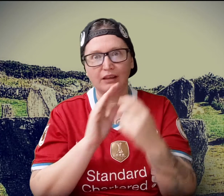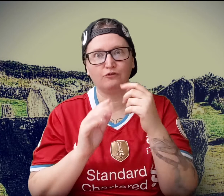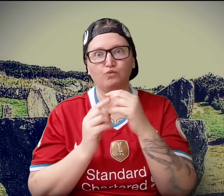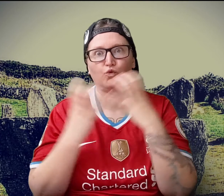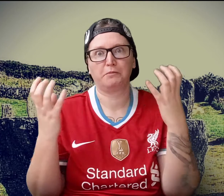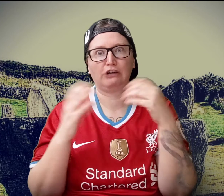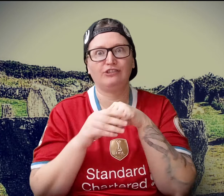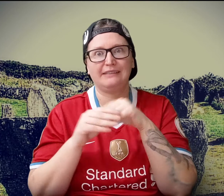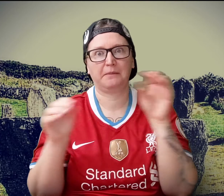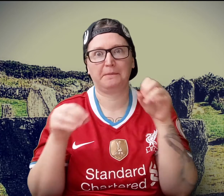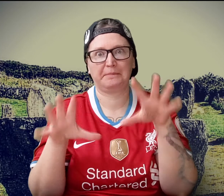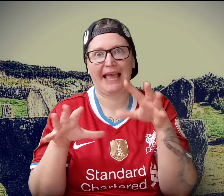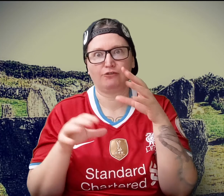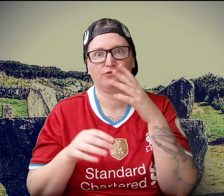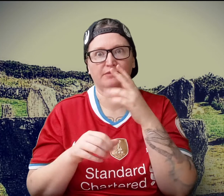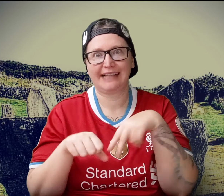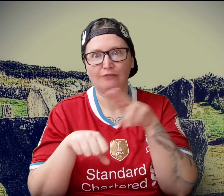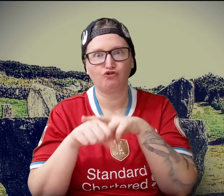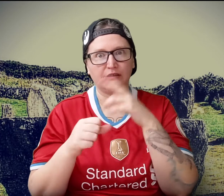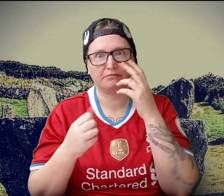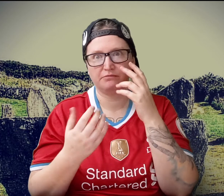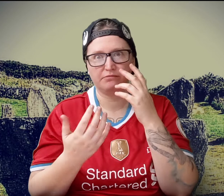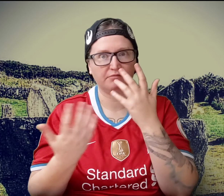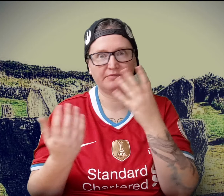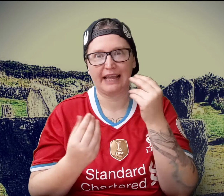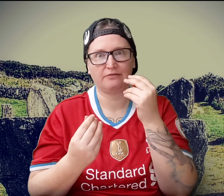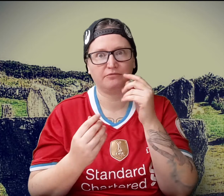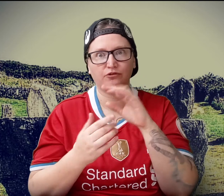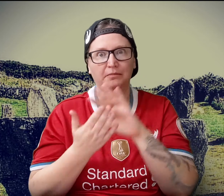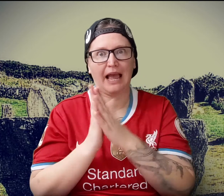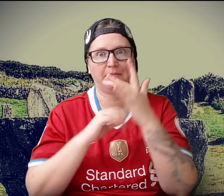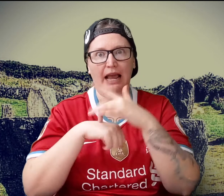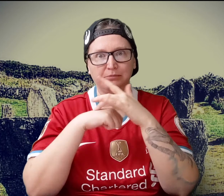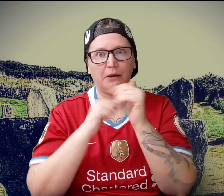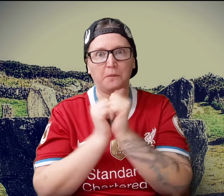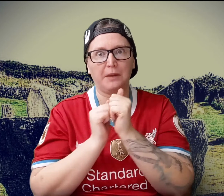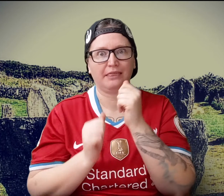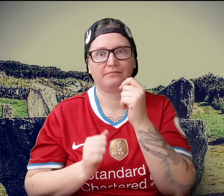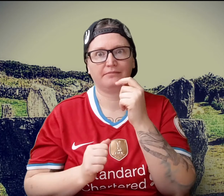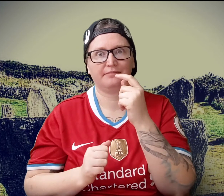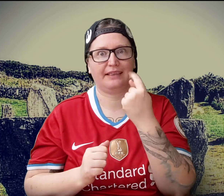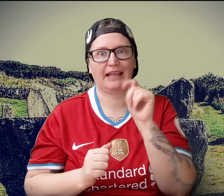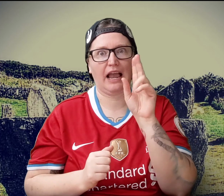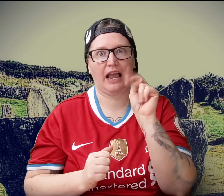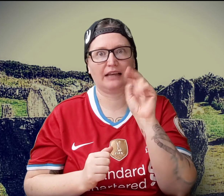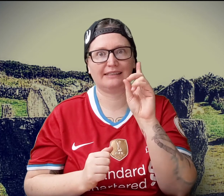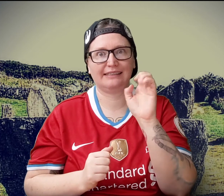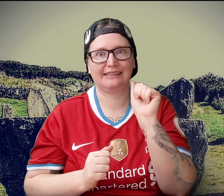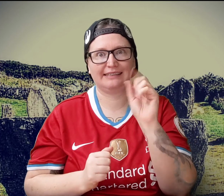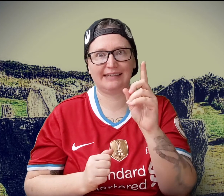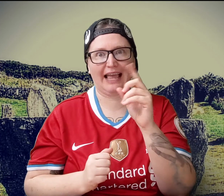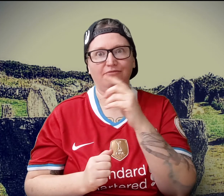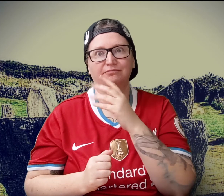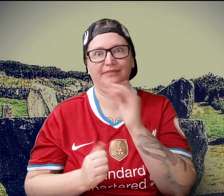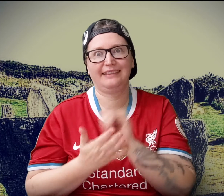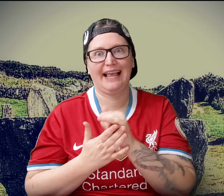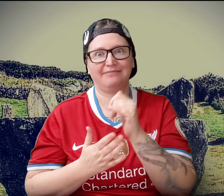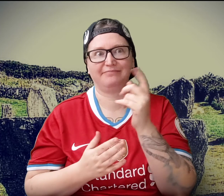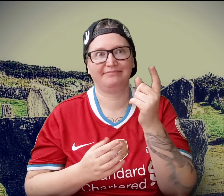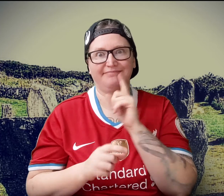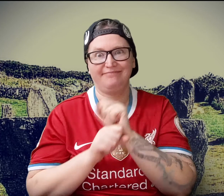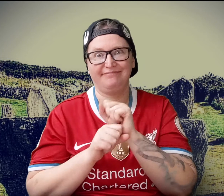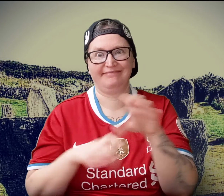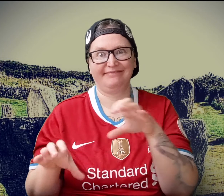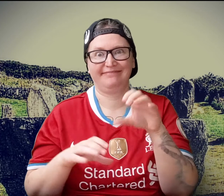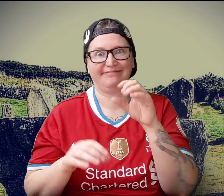who was in way too far with magic and nature and became obsessed with the undead so I think that's